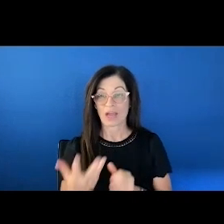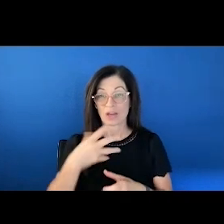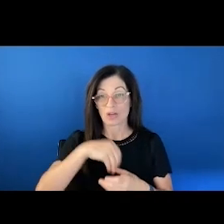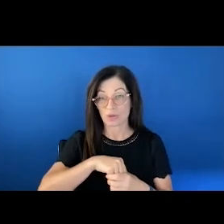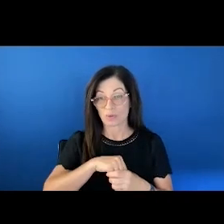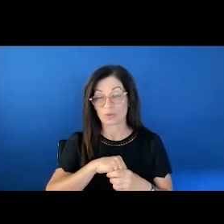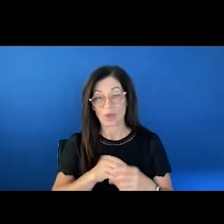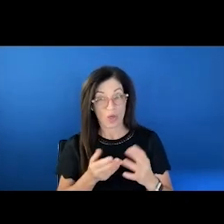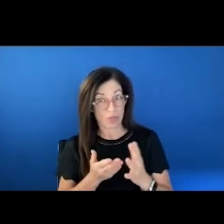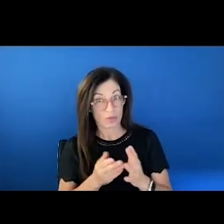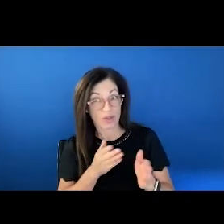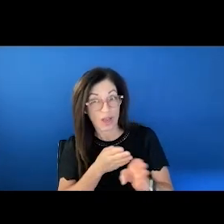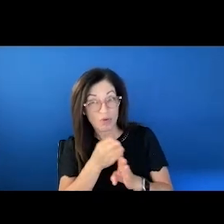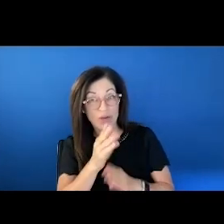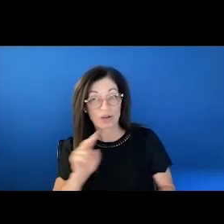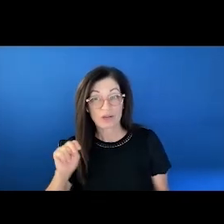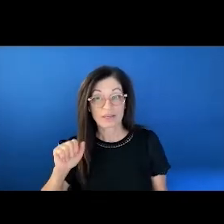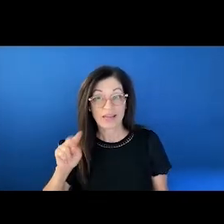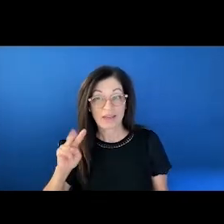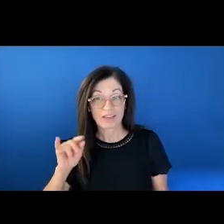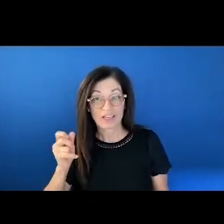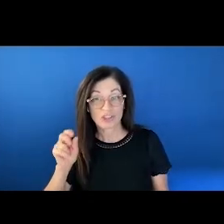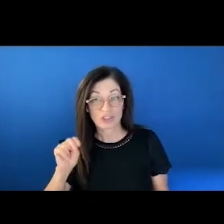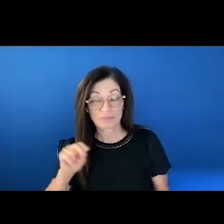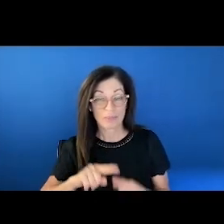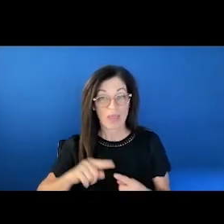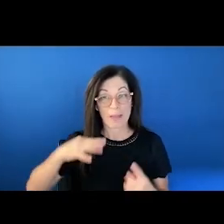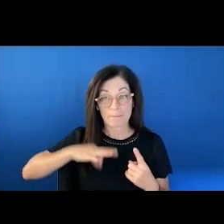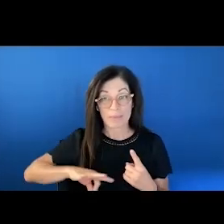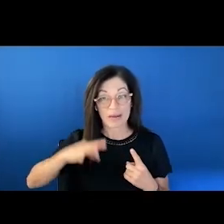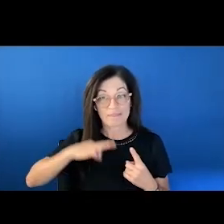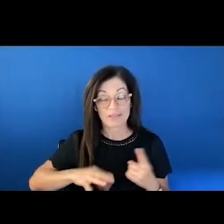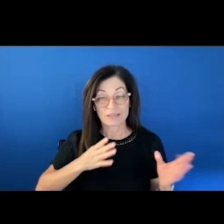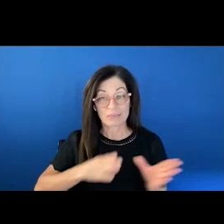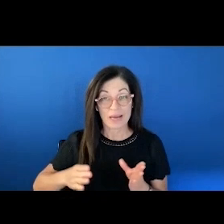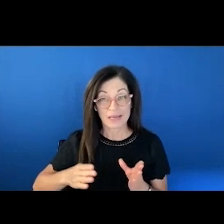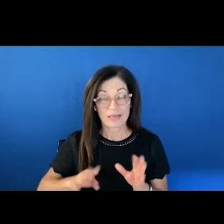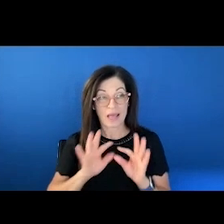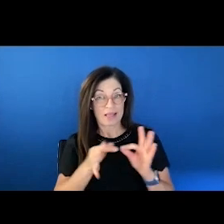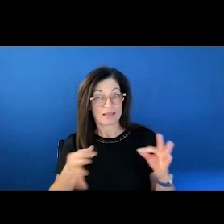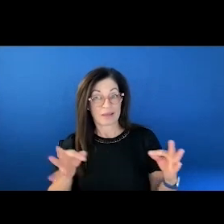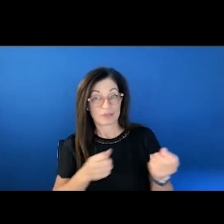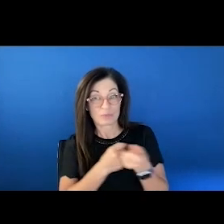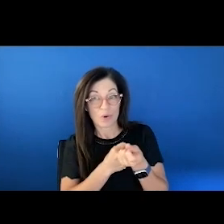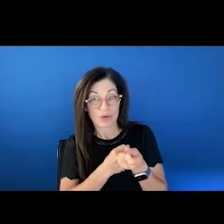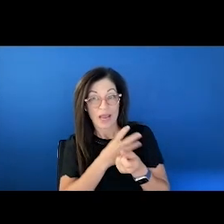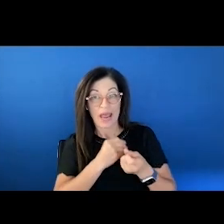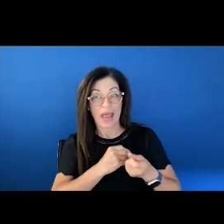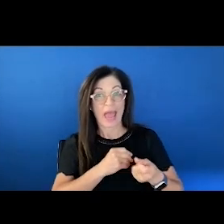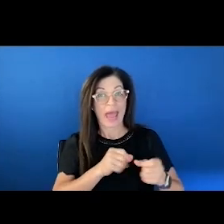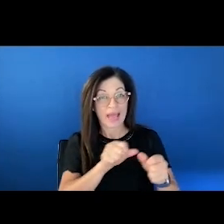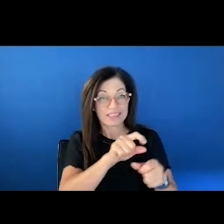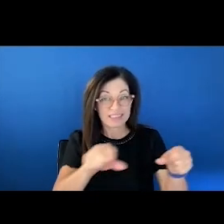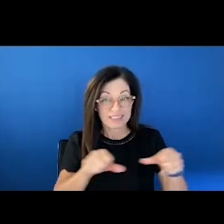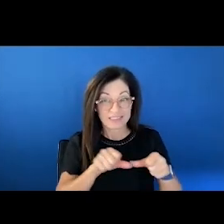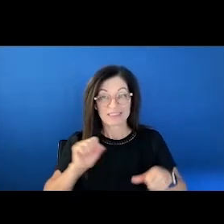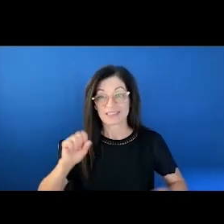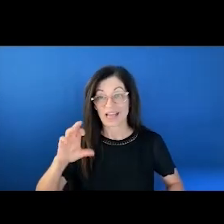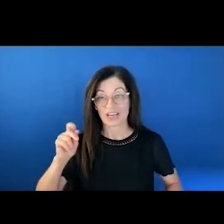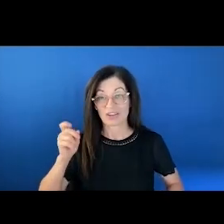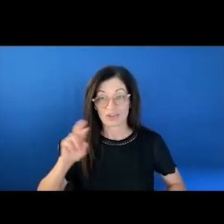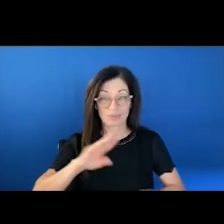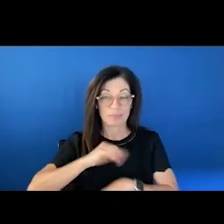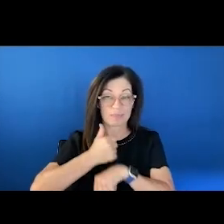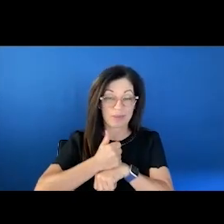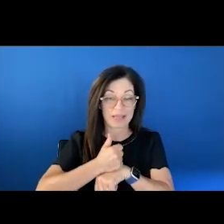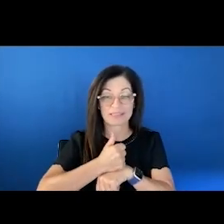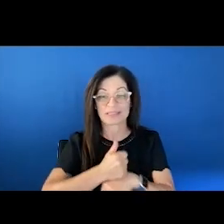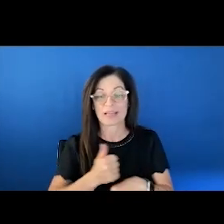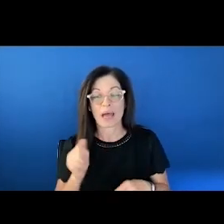career navigation, benefits planning, language support, and sector-based business engagement.